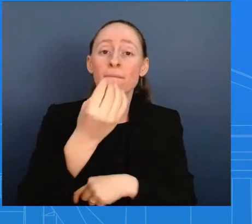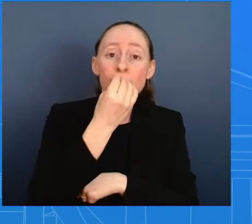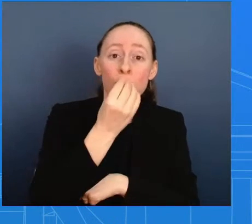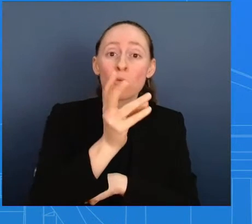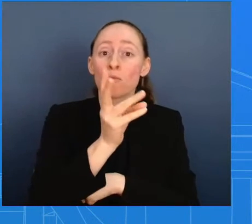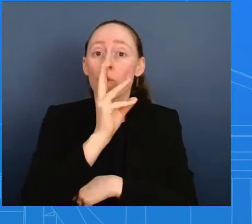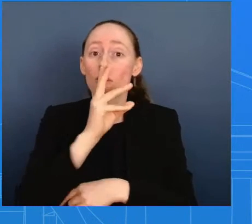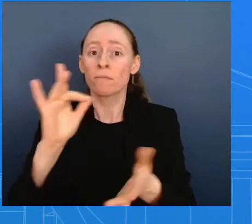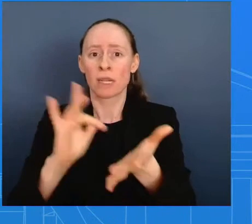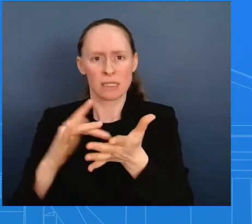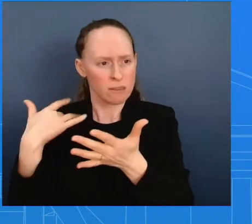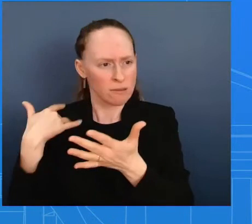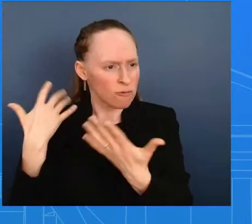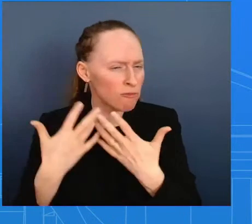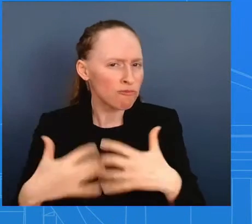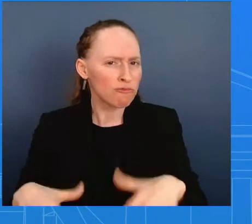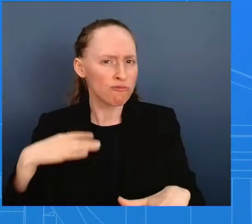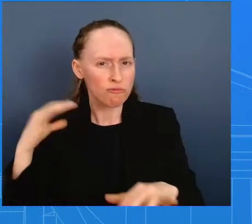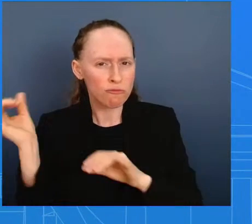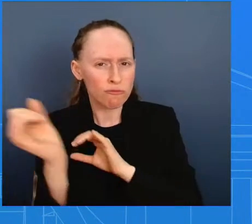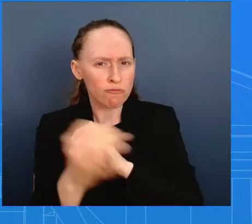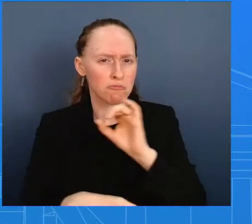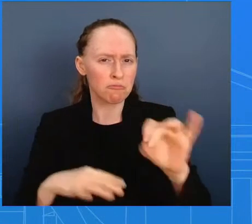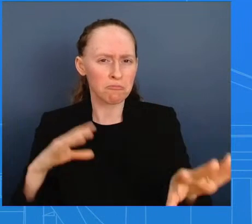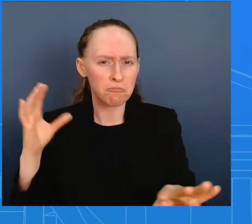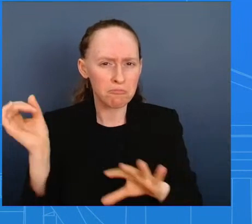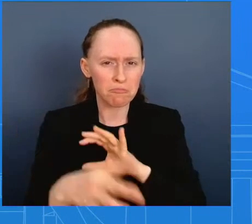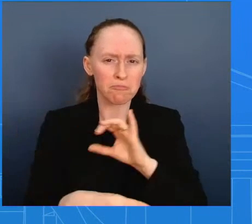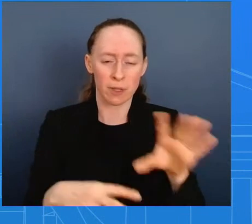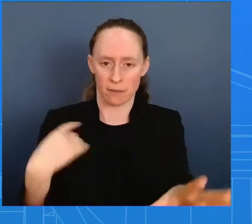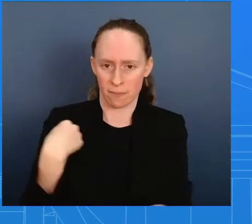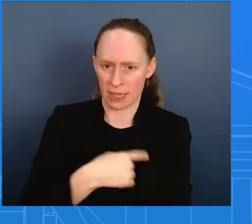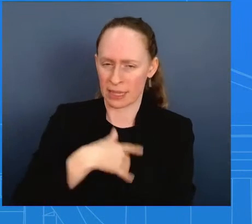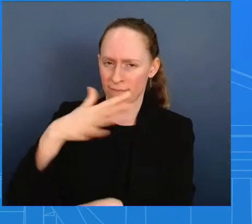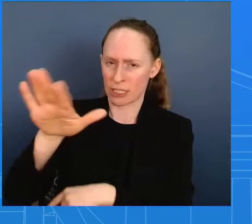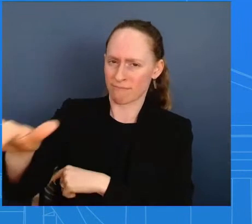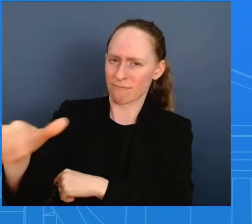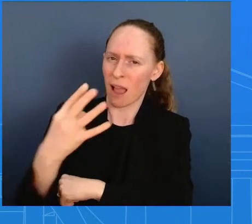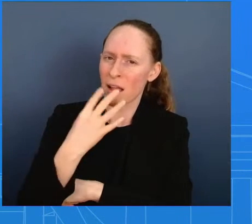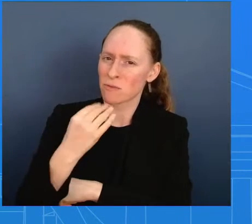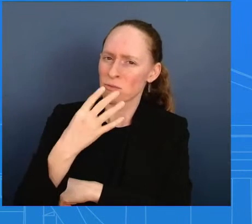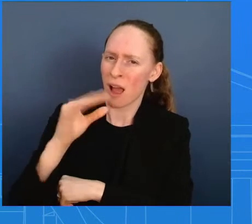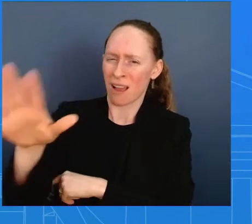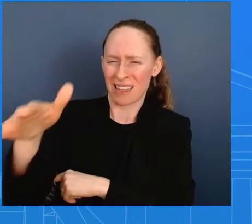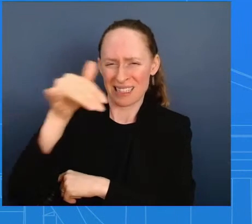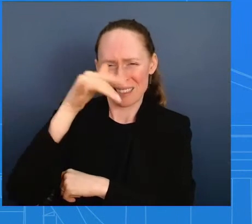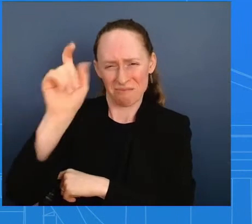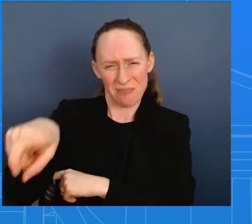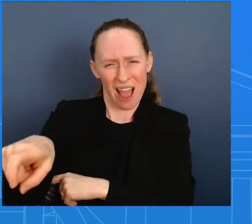on the question of civilian protection and civilian harm, they have made adjustments over the course of time. And then, with the question of a strategic endgame,